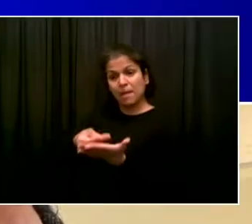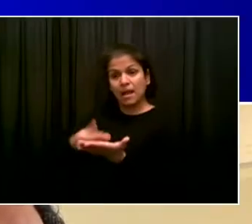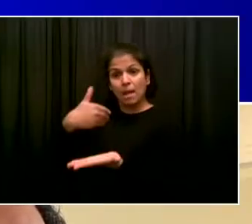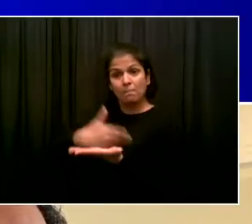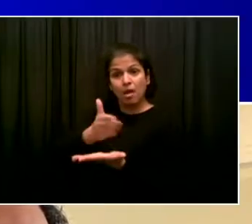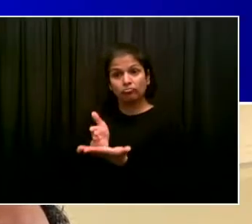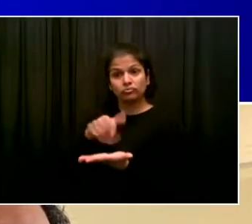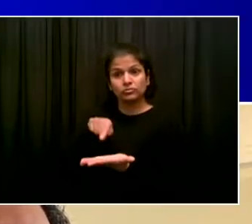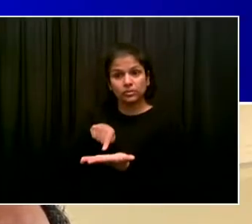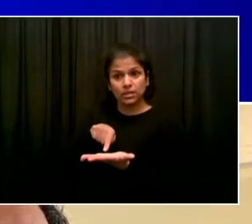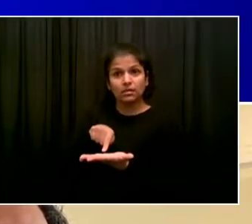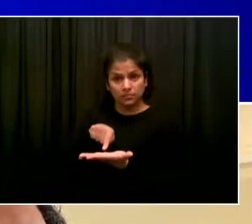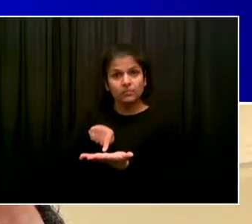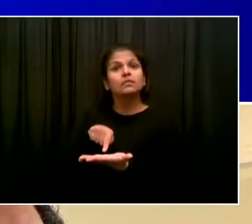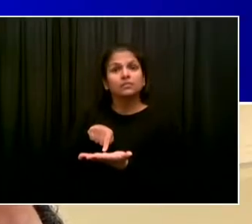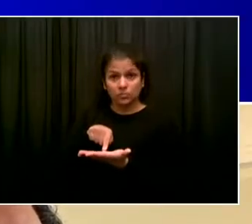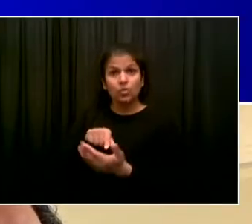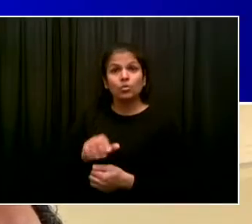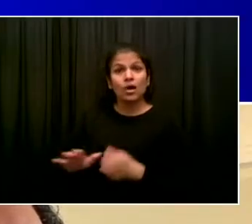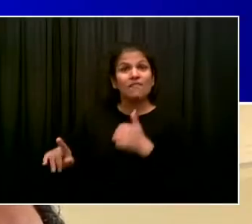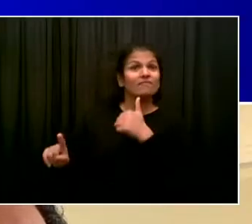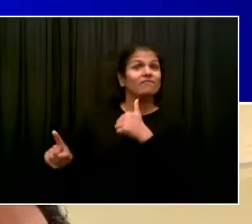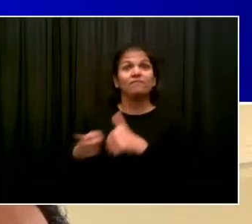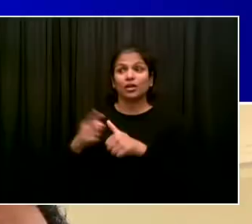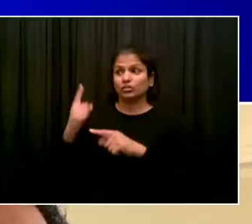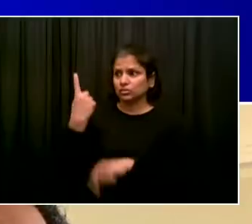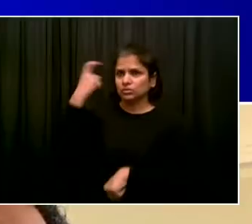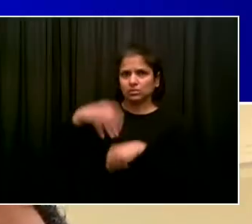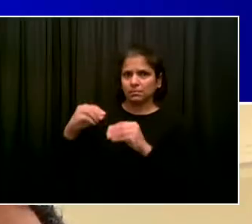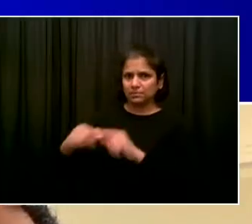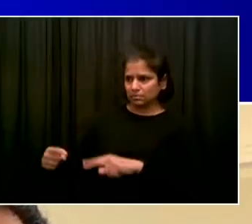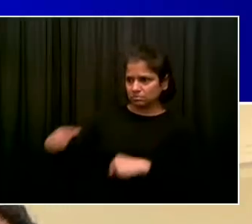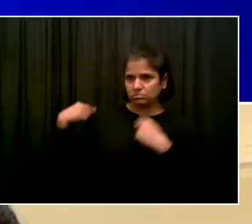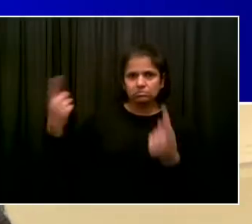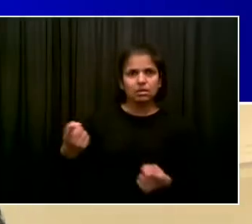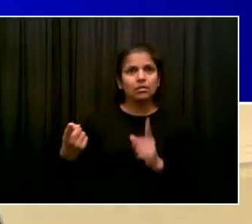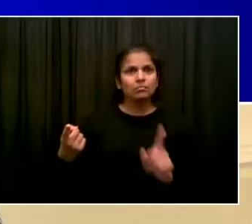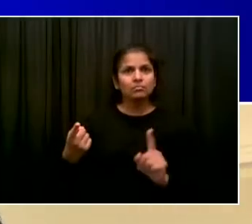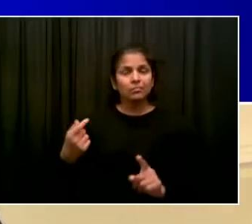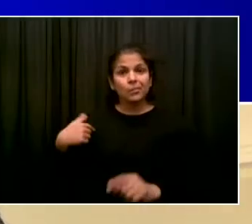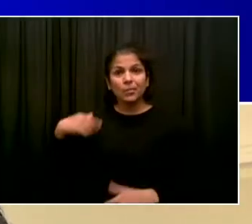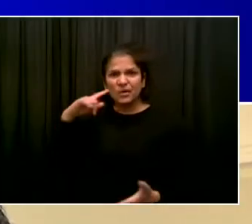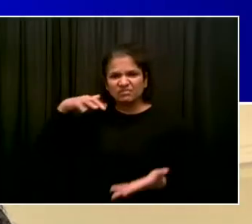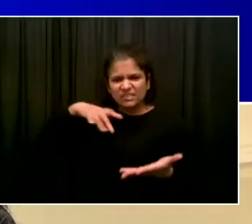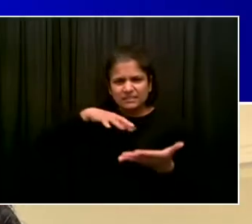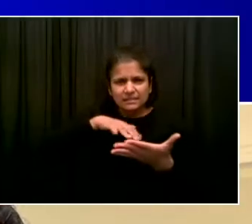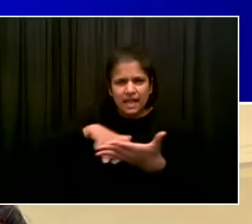ITN HIS BUT JUST MODIFICATION. WE'RE GOING TO